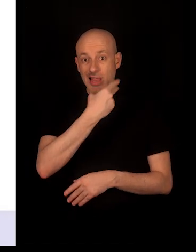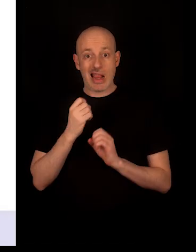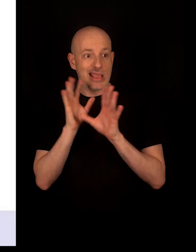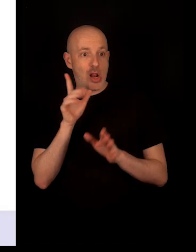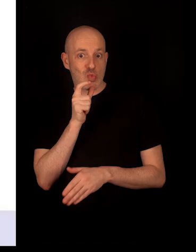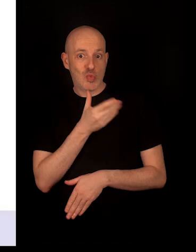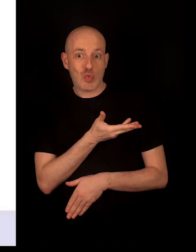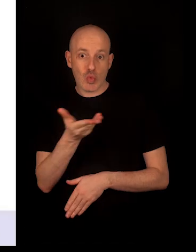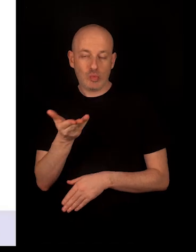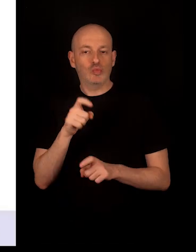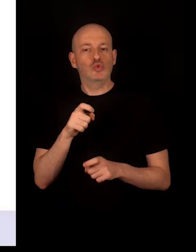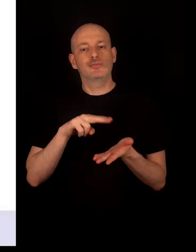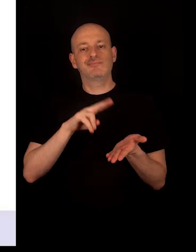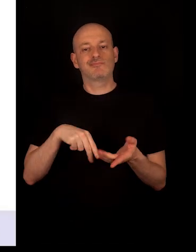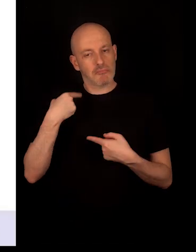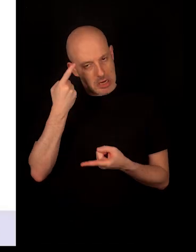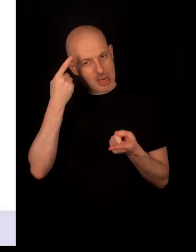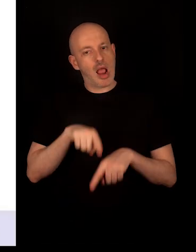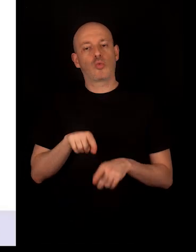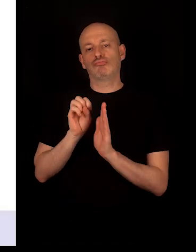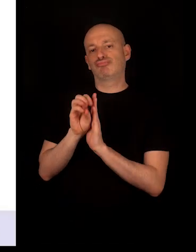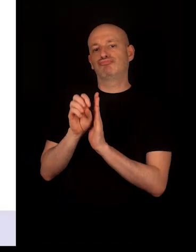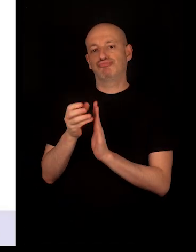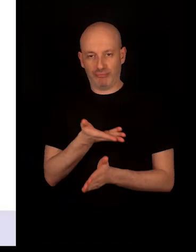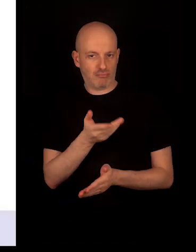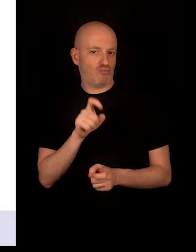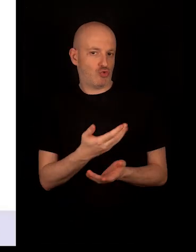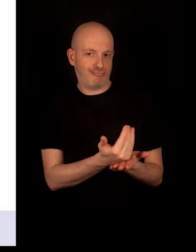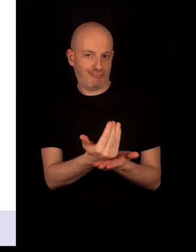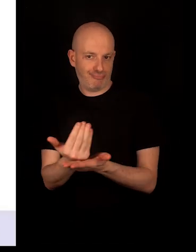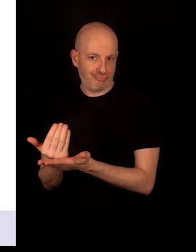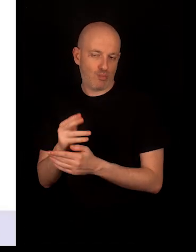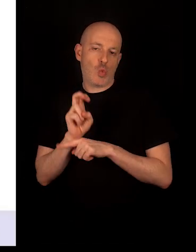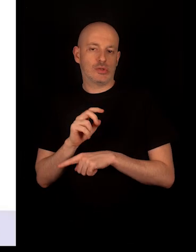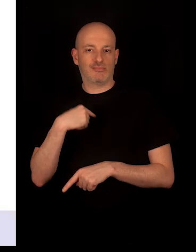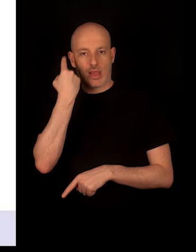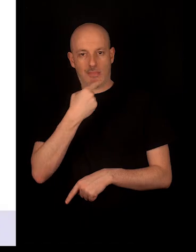Anyone recognizable in photos must have given their explicit consent for the use of their image